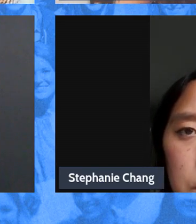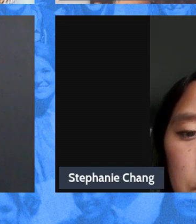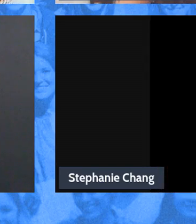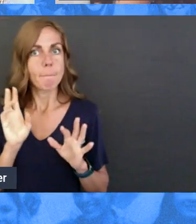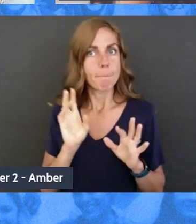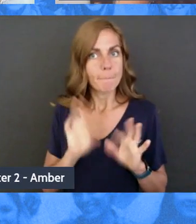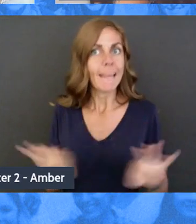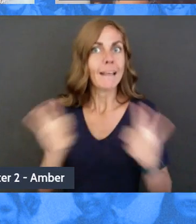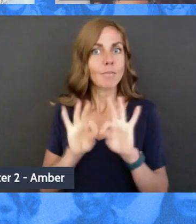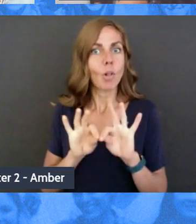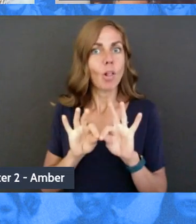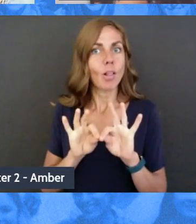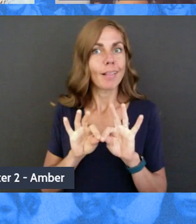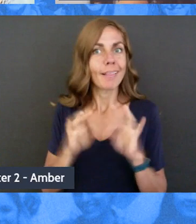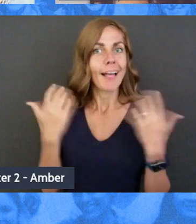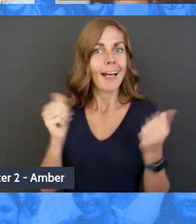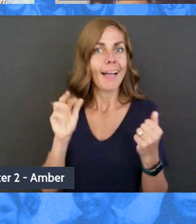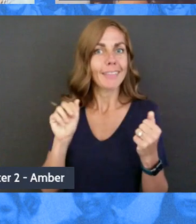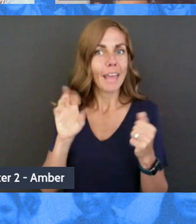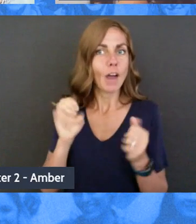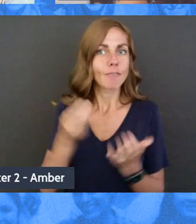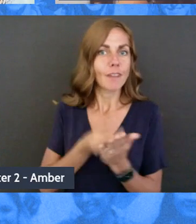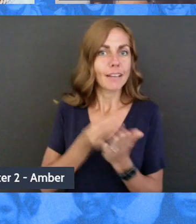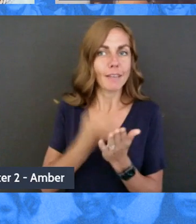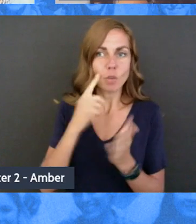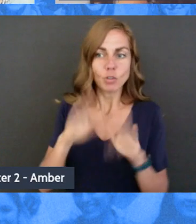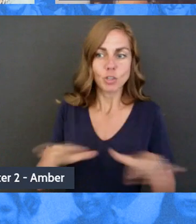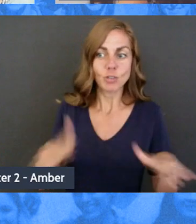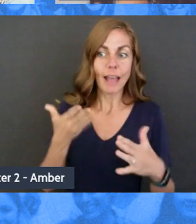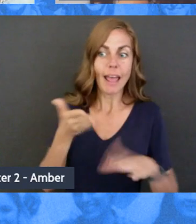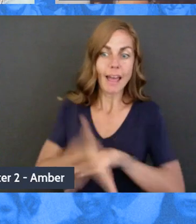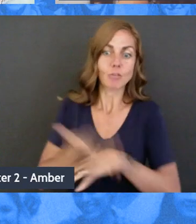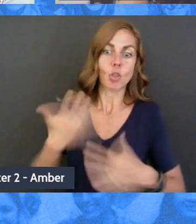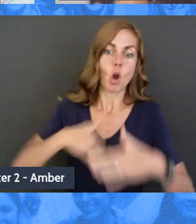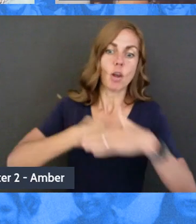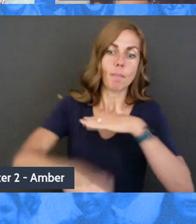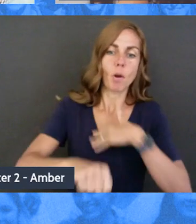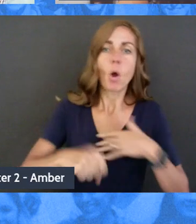And we have all these issues with women's maternal issues.